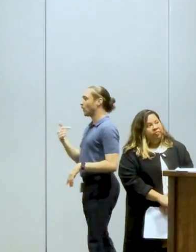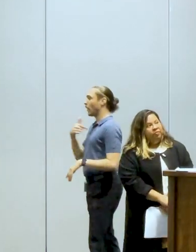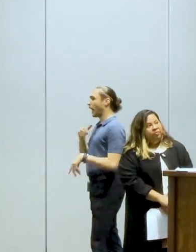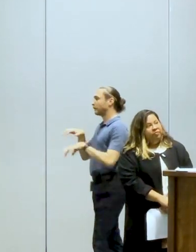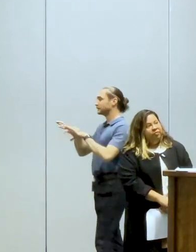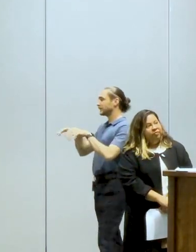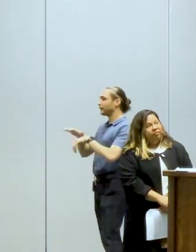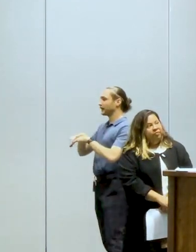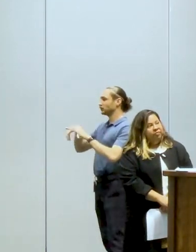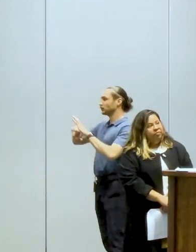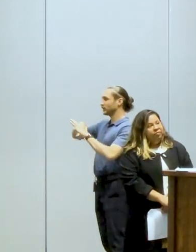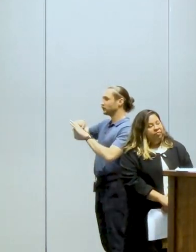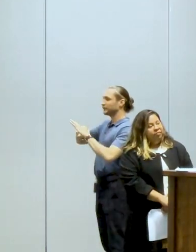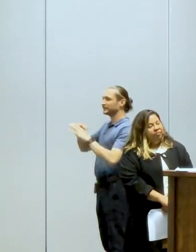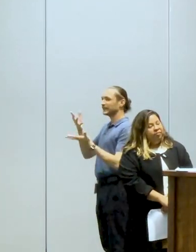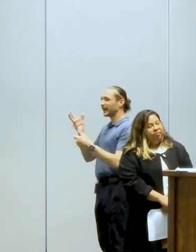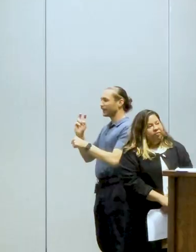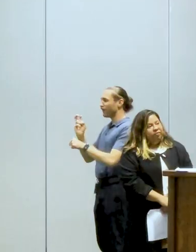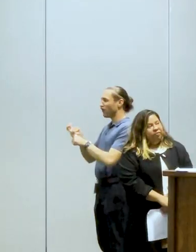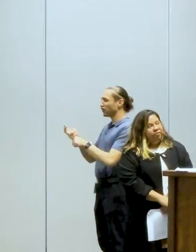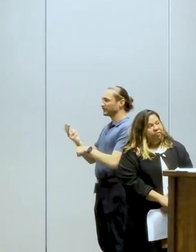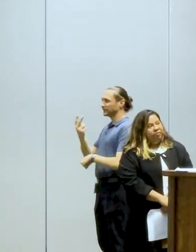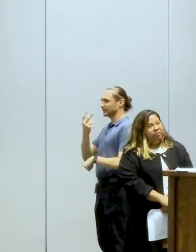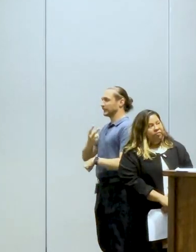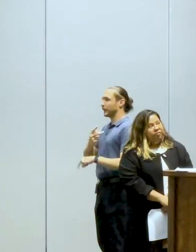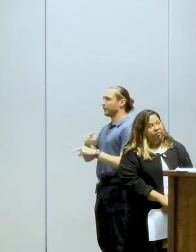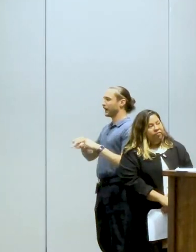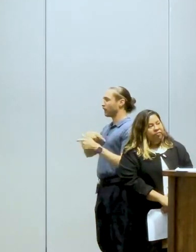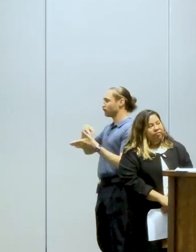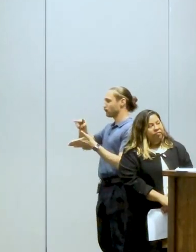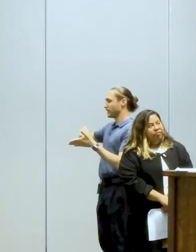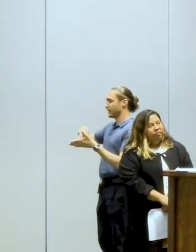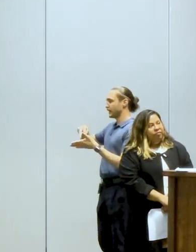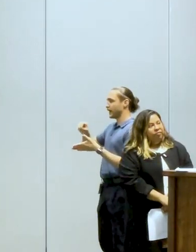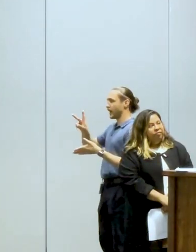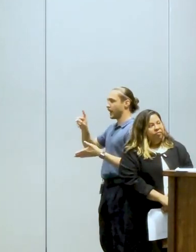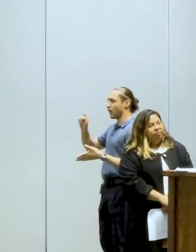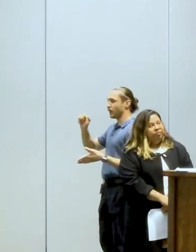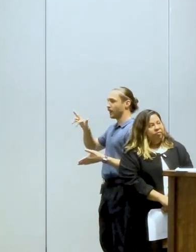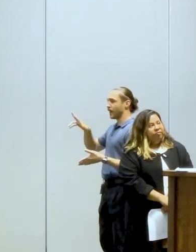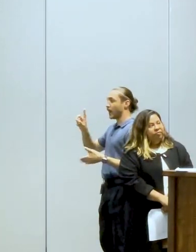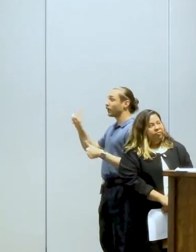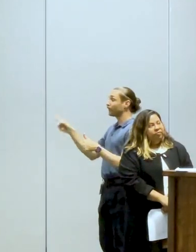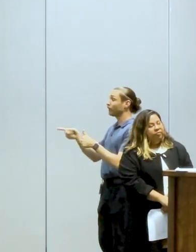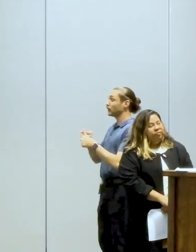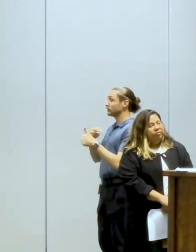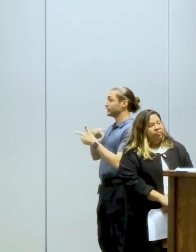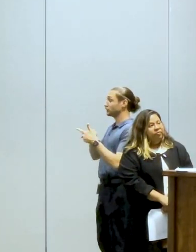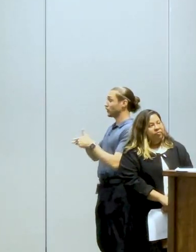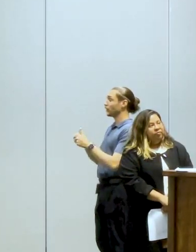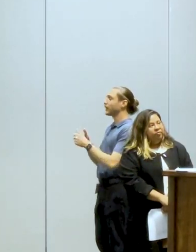for you guys to see, so I am going to read it to you. So the first thing I started with was explain photosynthesis, just